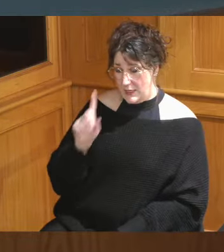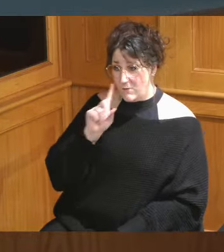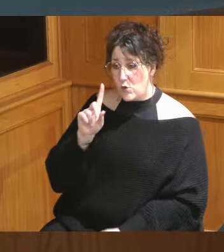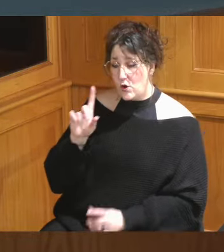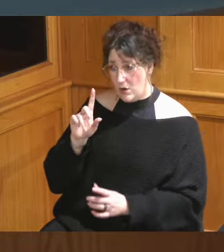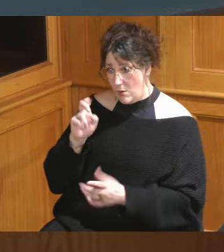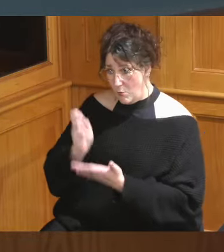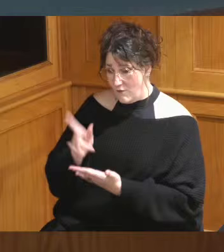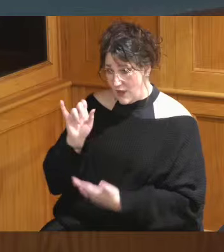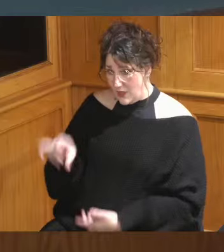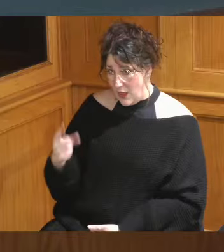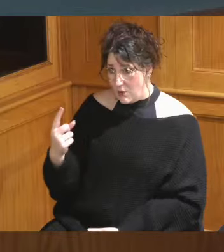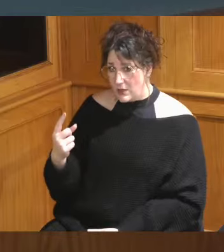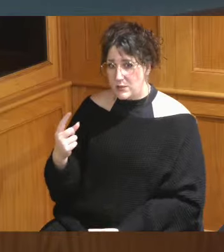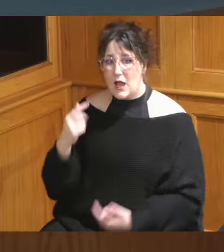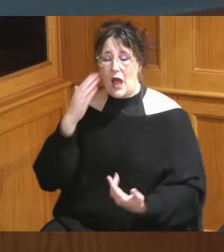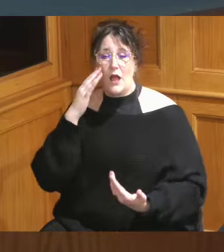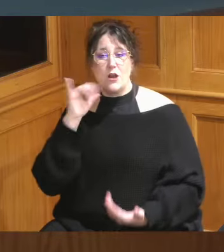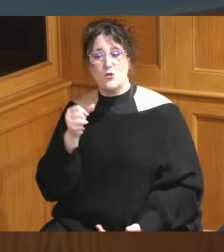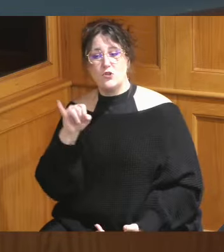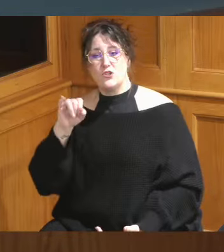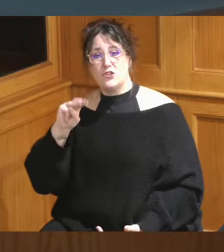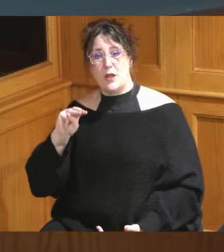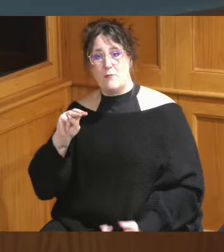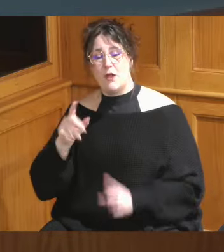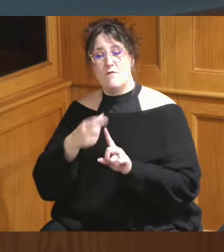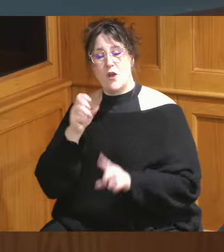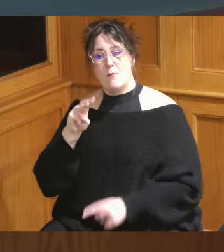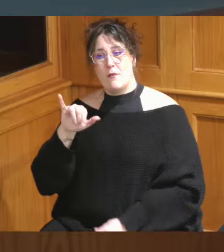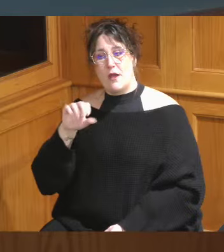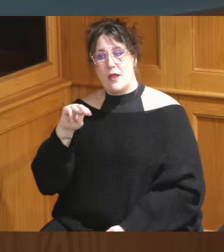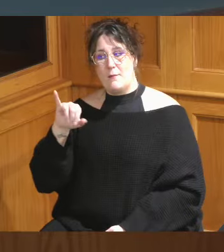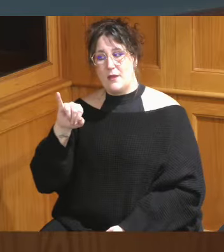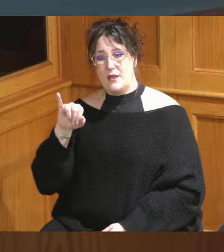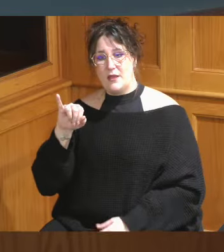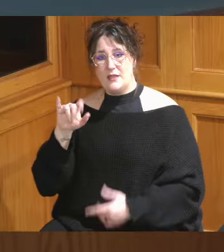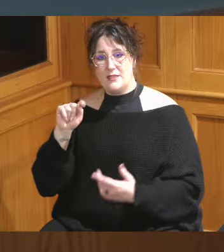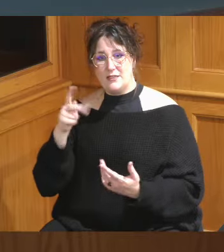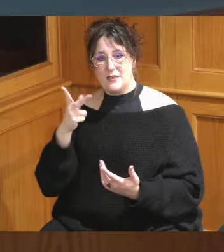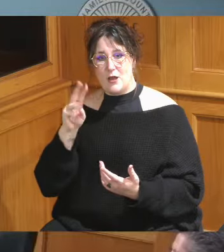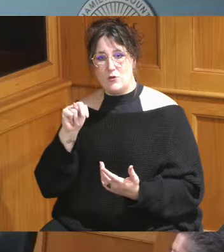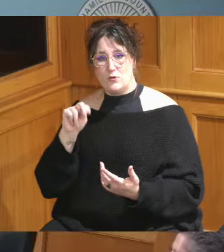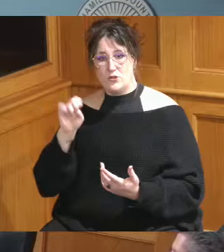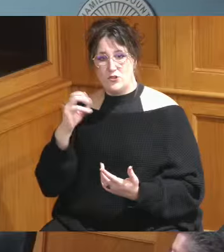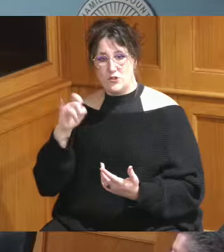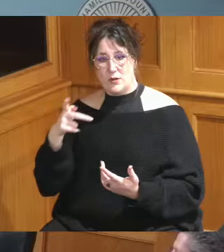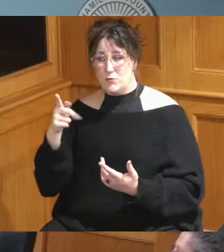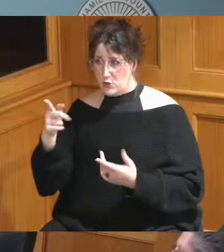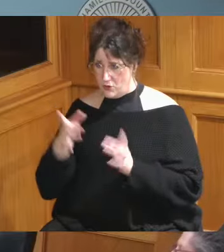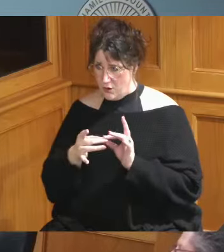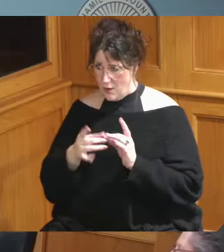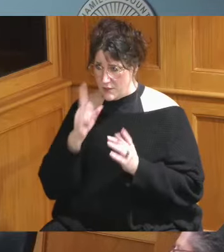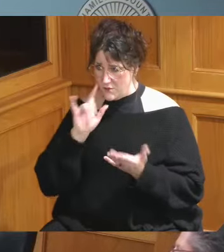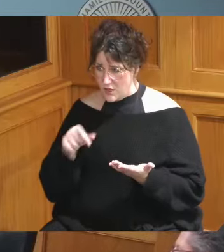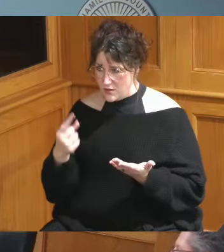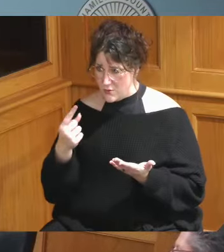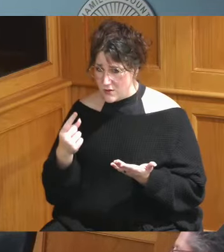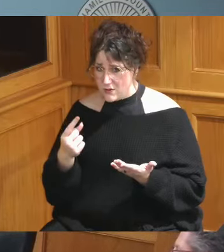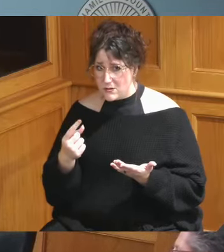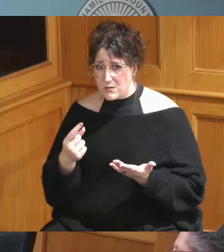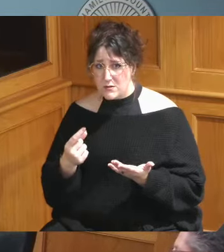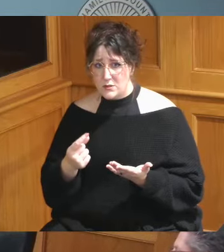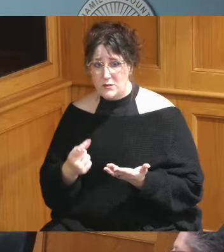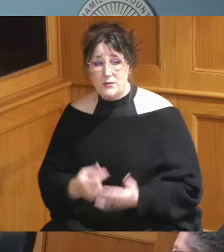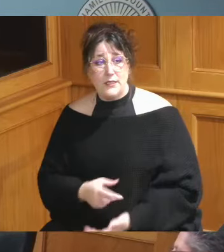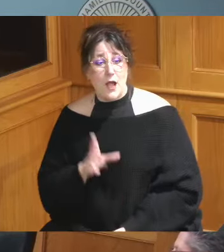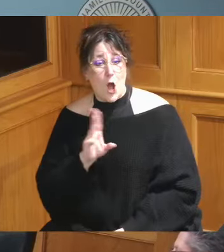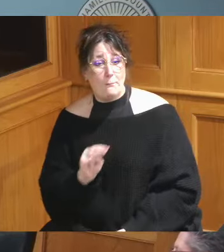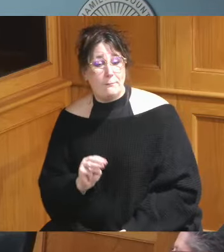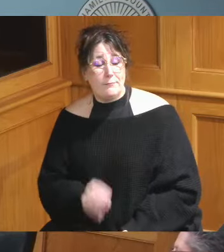Okay. I know Jim Brett is here also from Miami Township. Do you have any comment to this one?